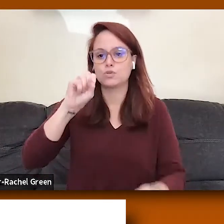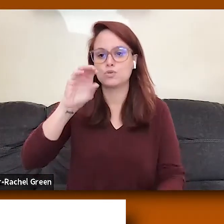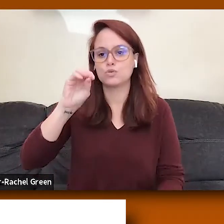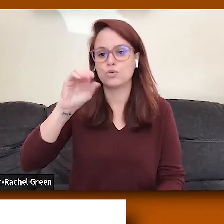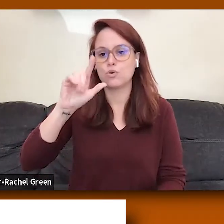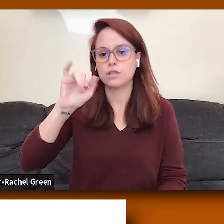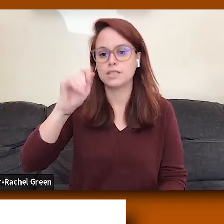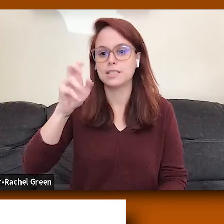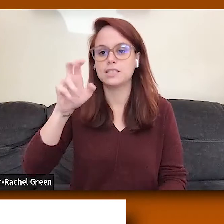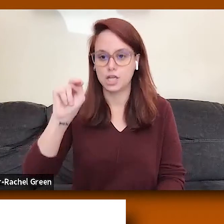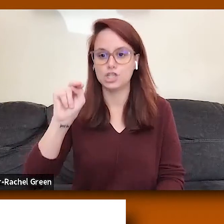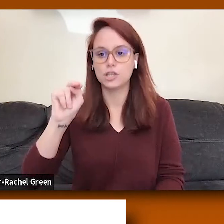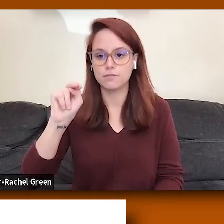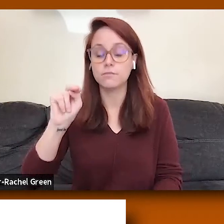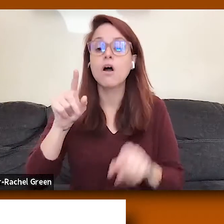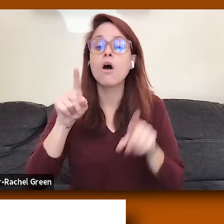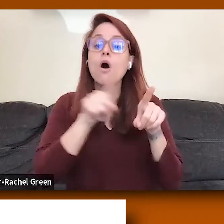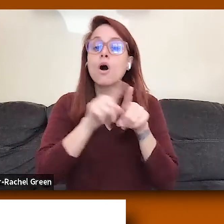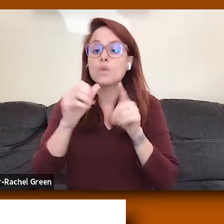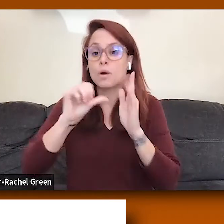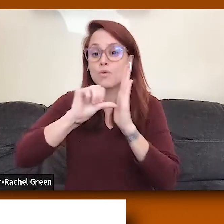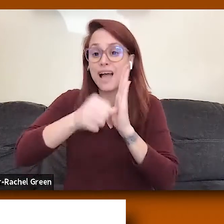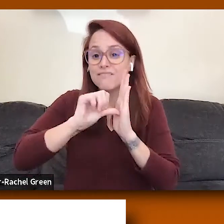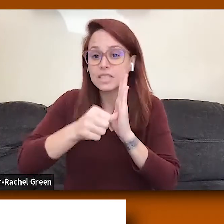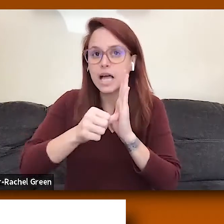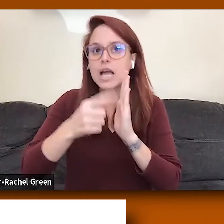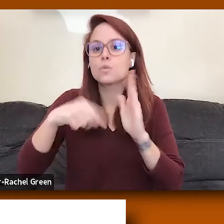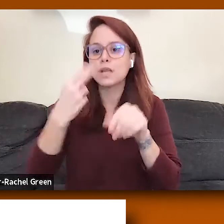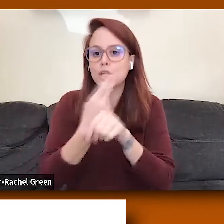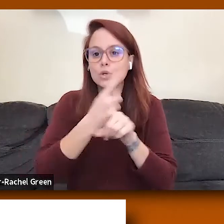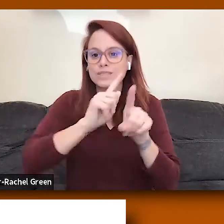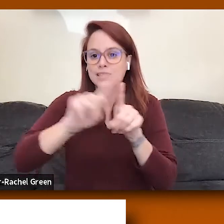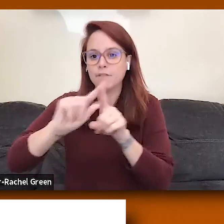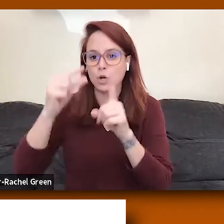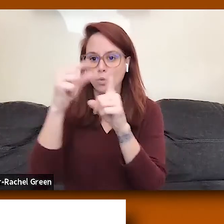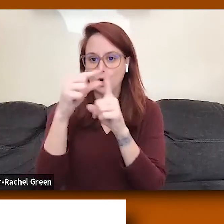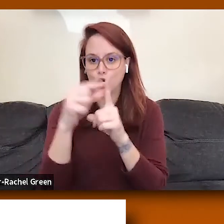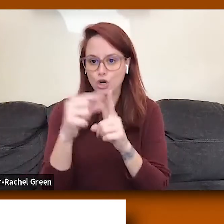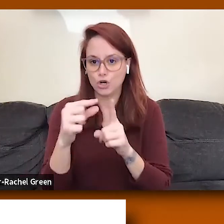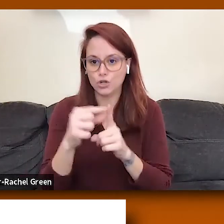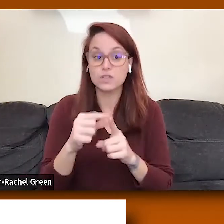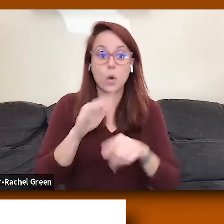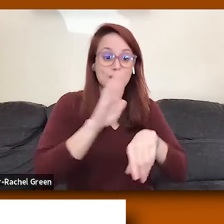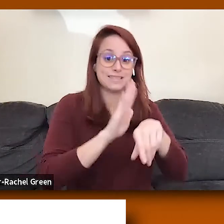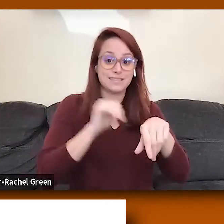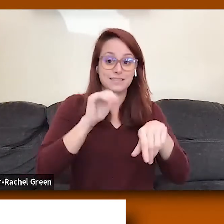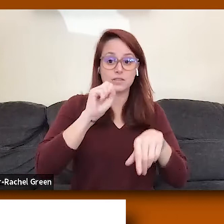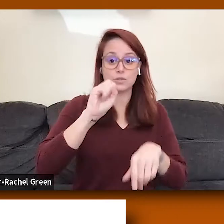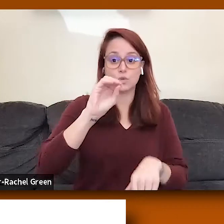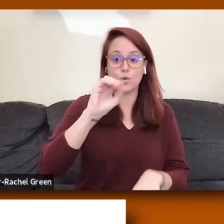And I also want to point out that there are other words used to describe the solicitation that other sponsors used,